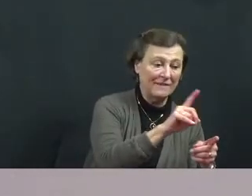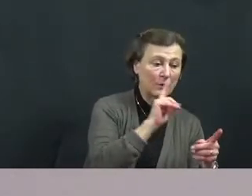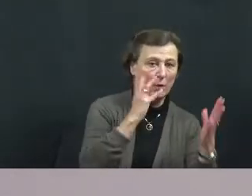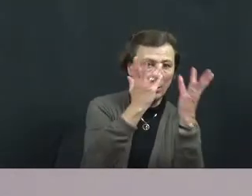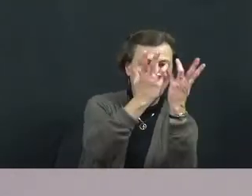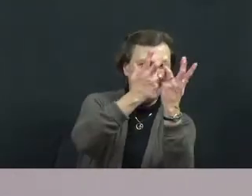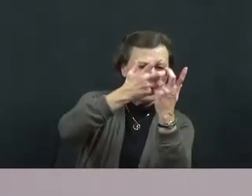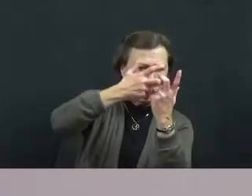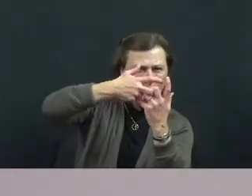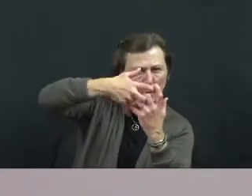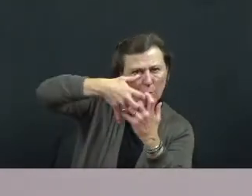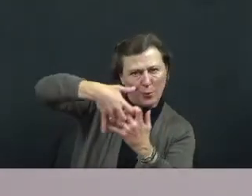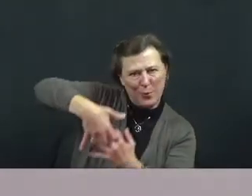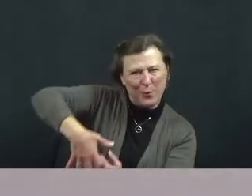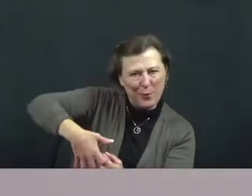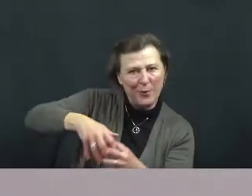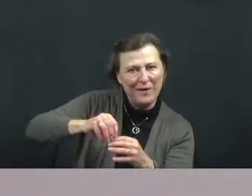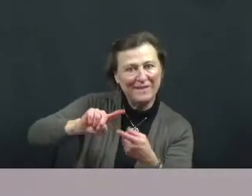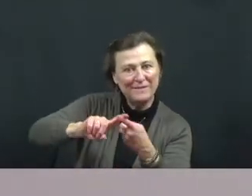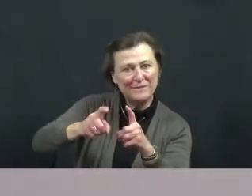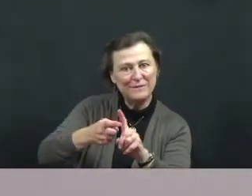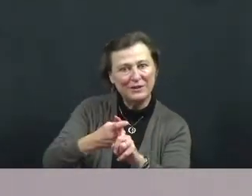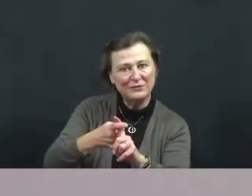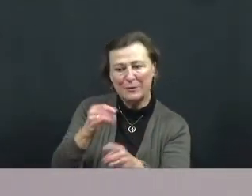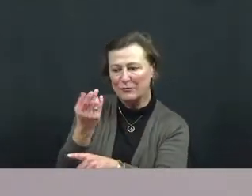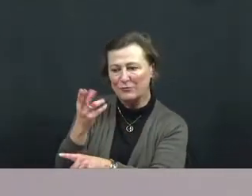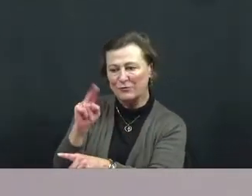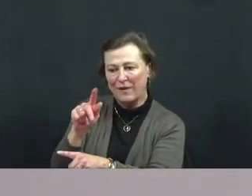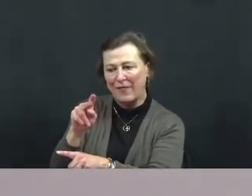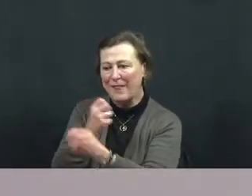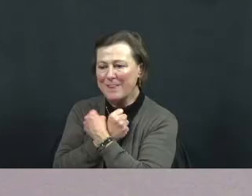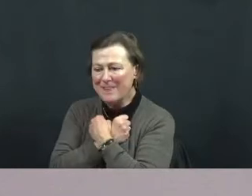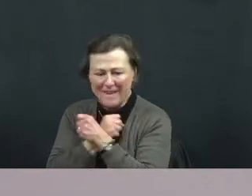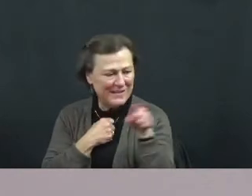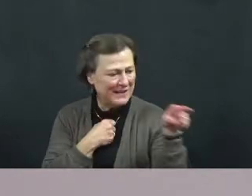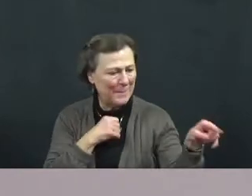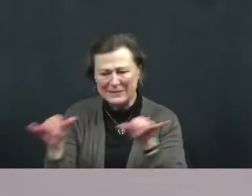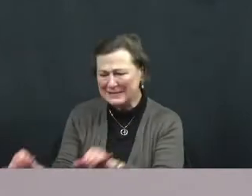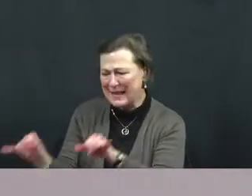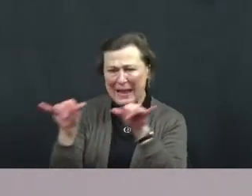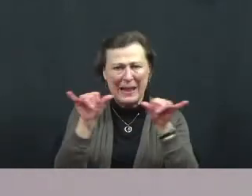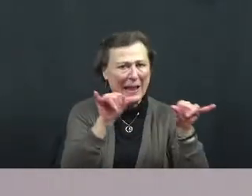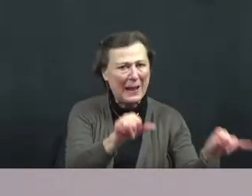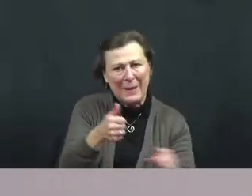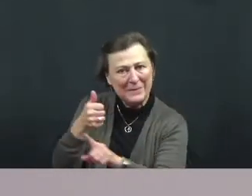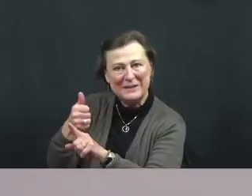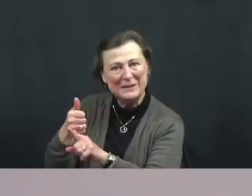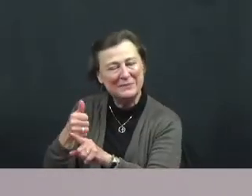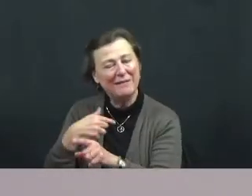And, Jonathan loved him as himself. I love that description of friendship.